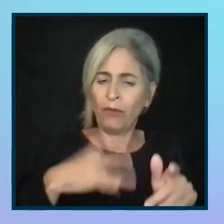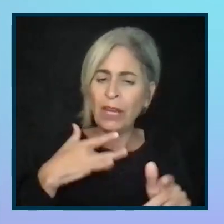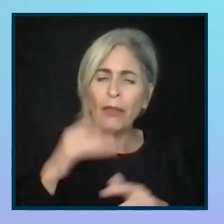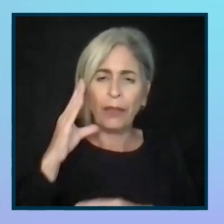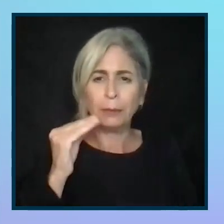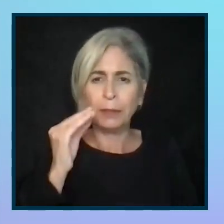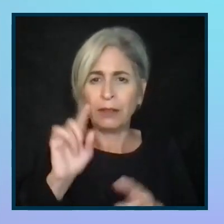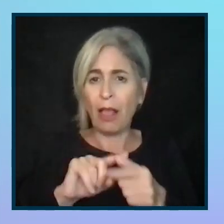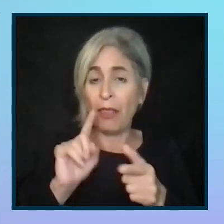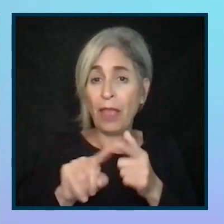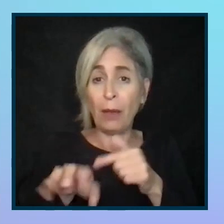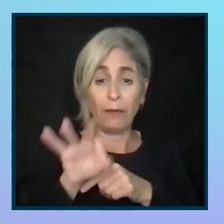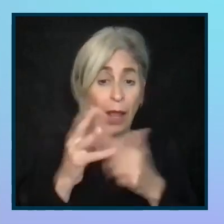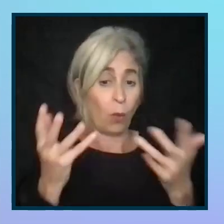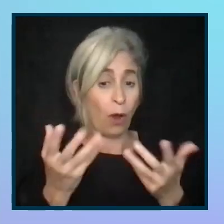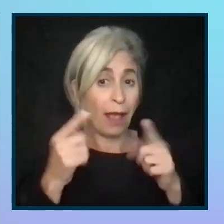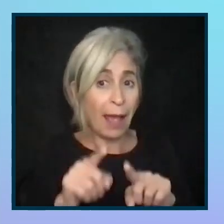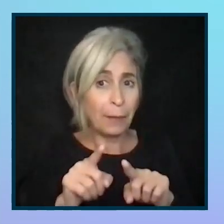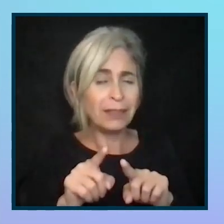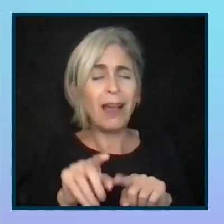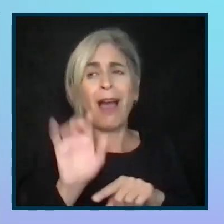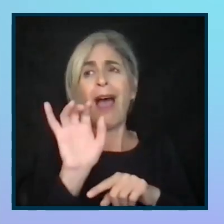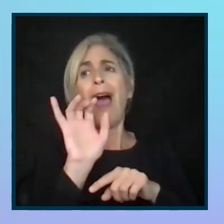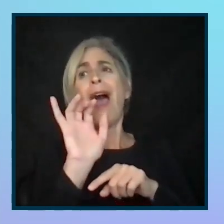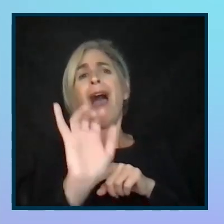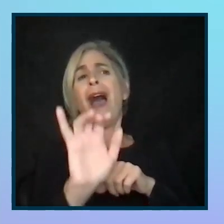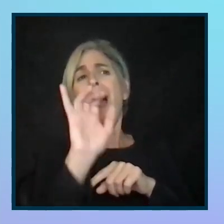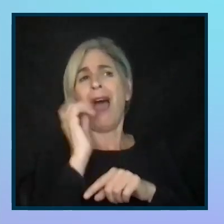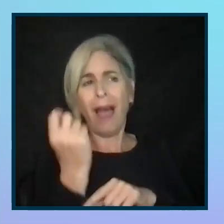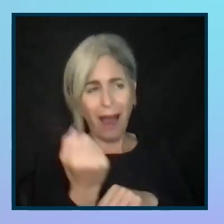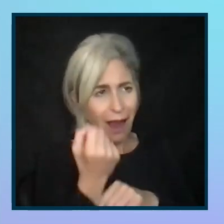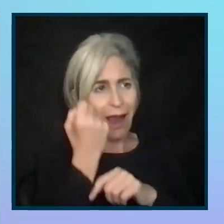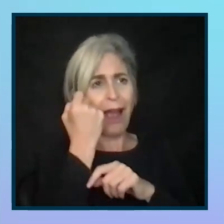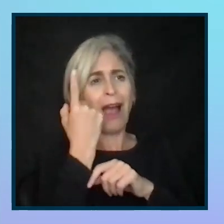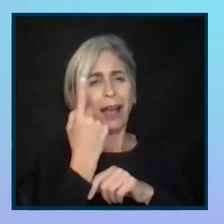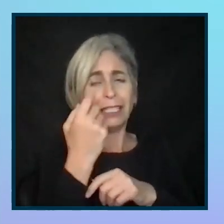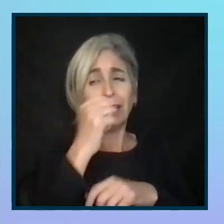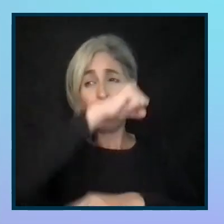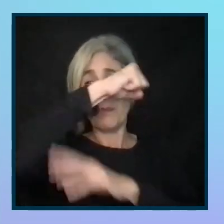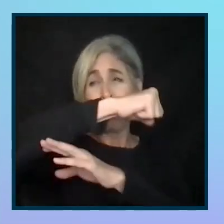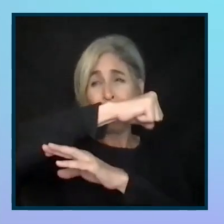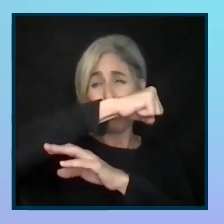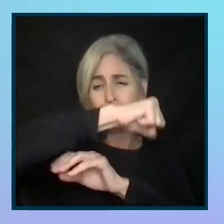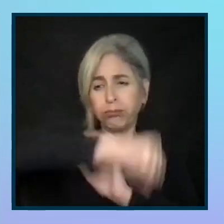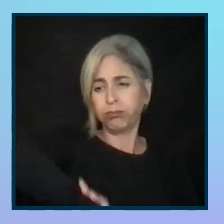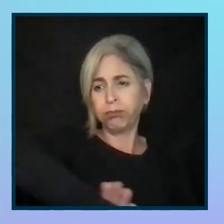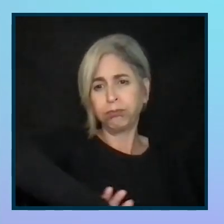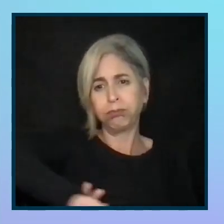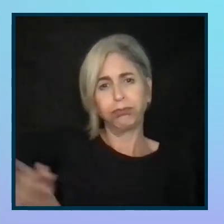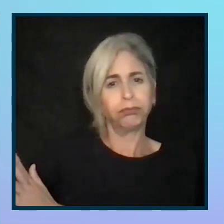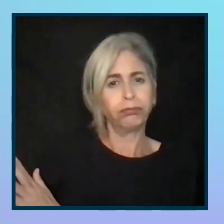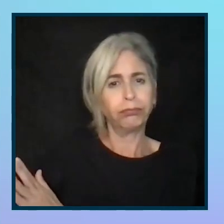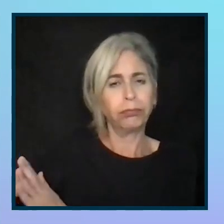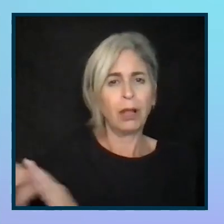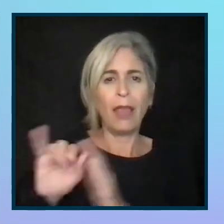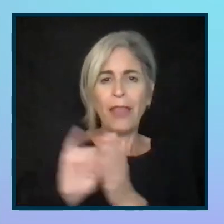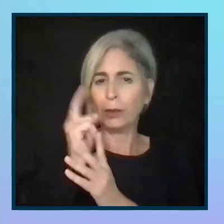that we can actually make connection, break through that change resistance, and start to see some real movement. So that's just one way that we're trying